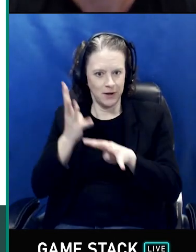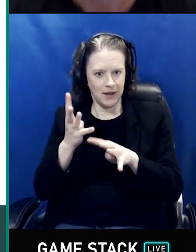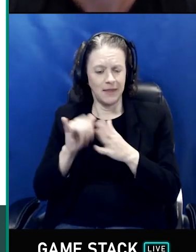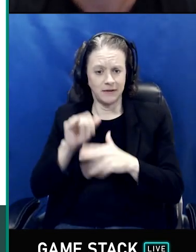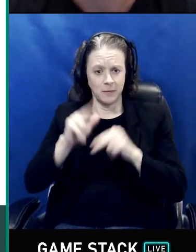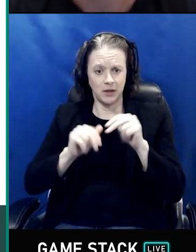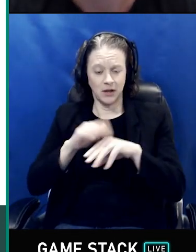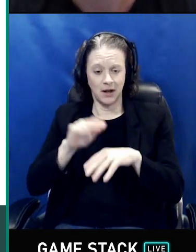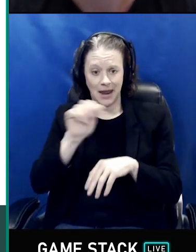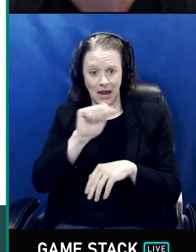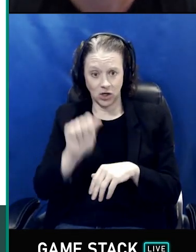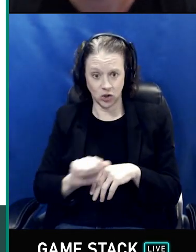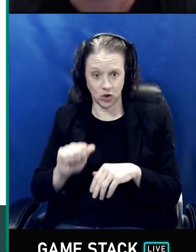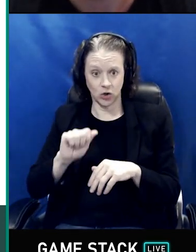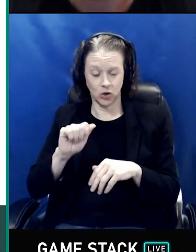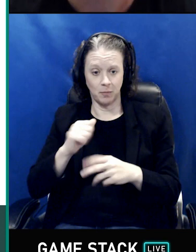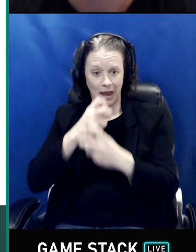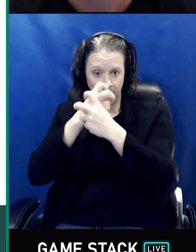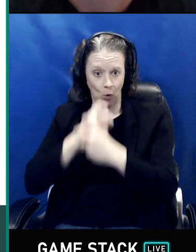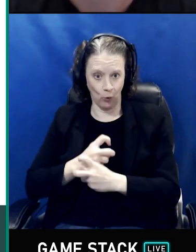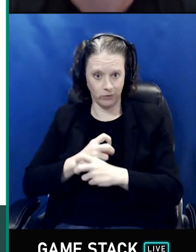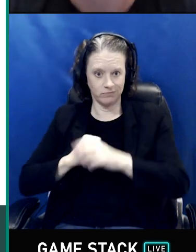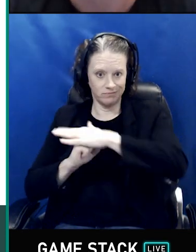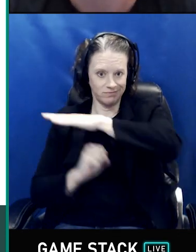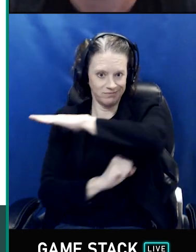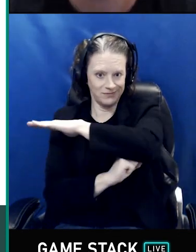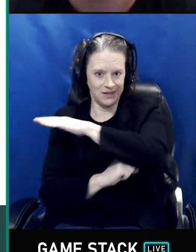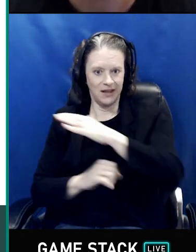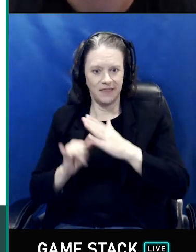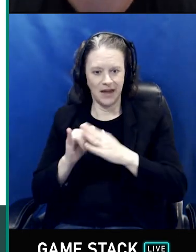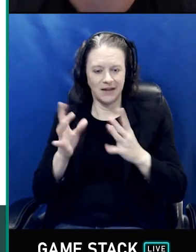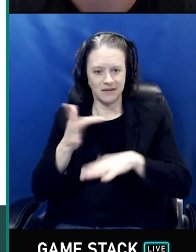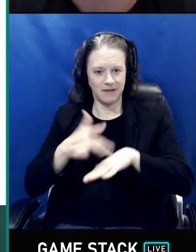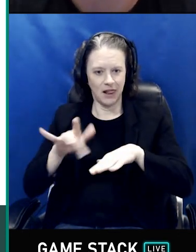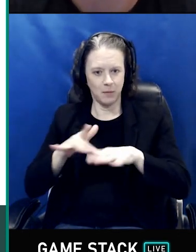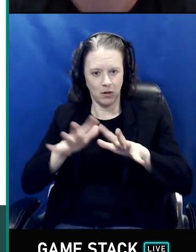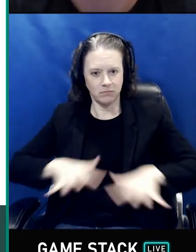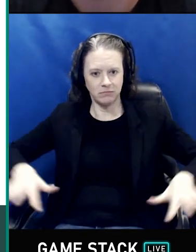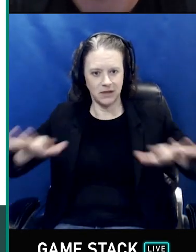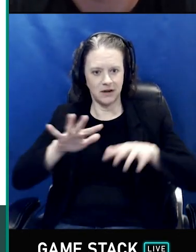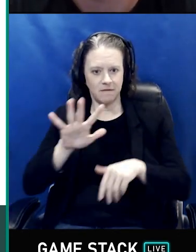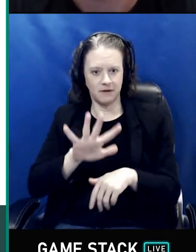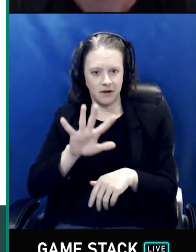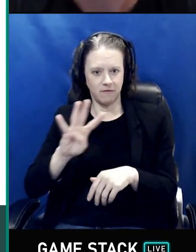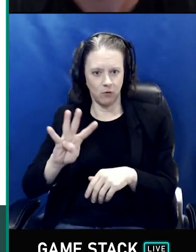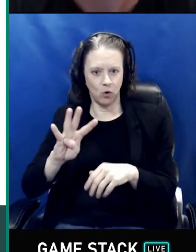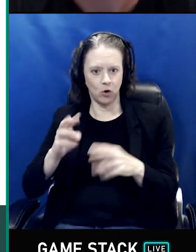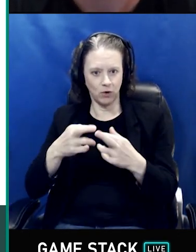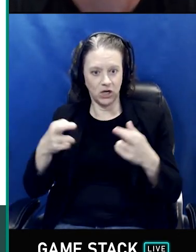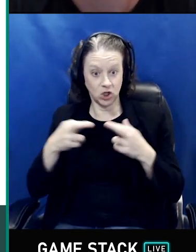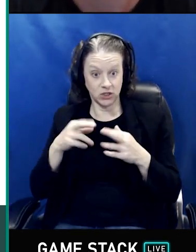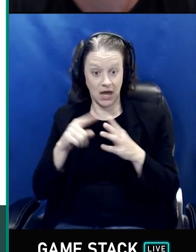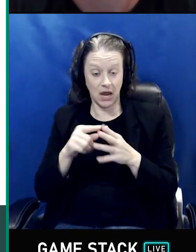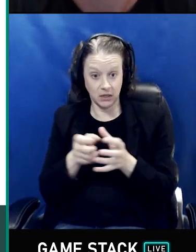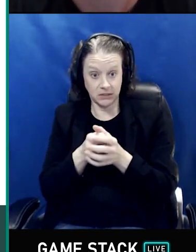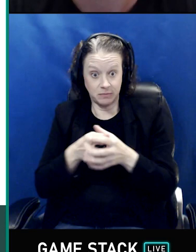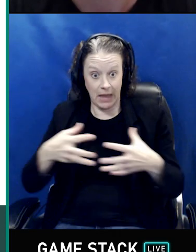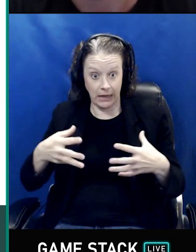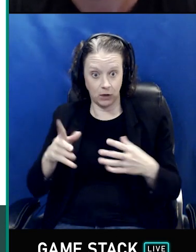Azure is currently available in 54 regions, and is continuing to expand rapidly. As Azure availability scales,